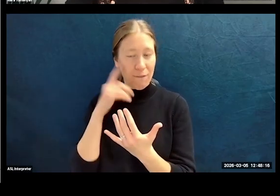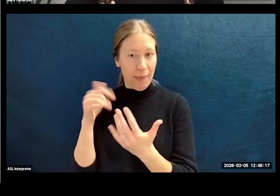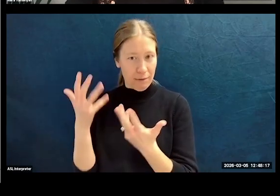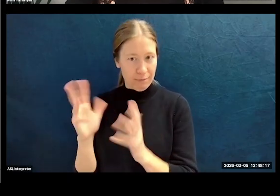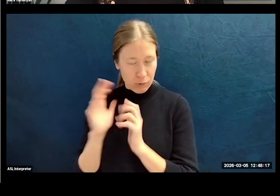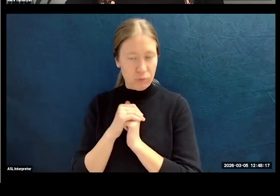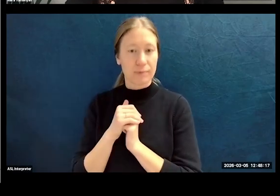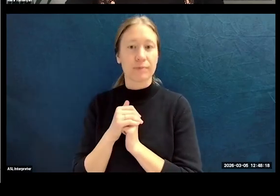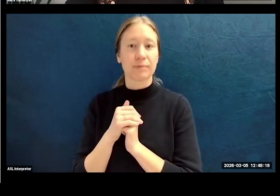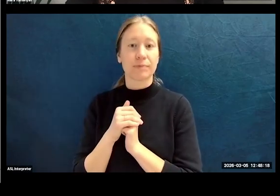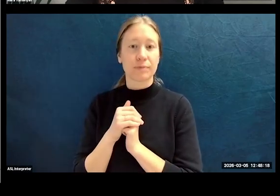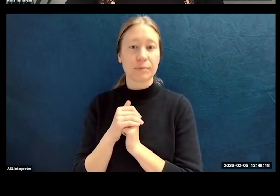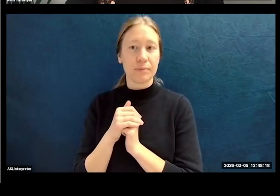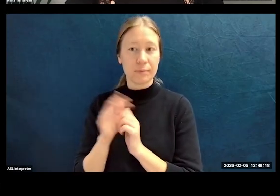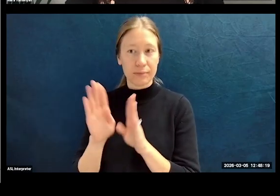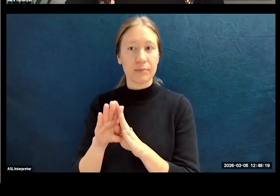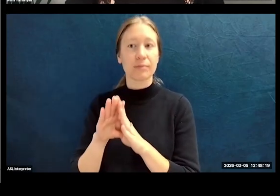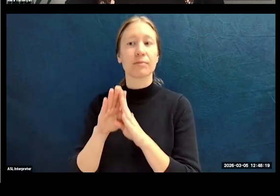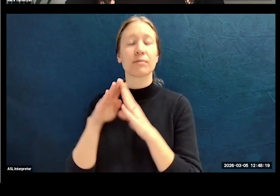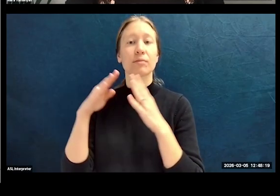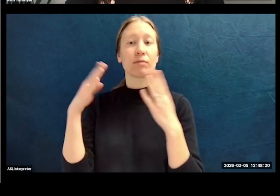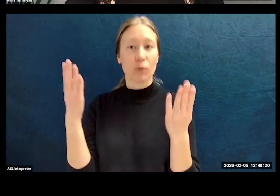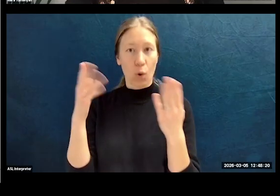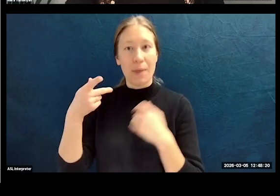I'm going to open the PDF.